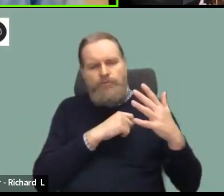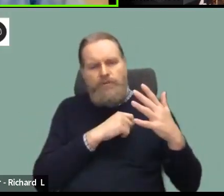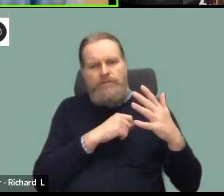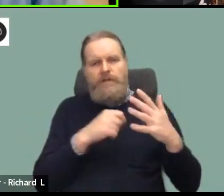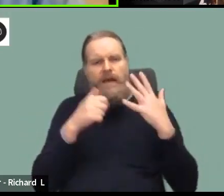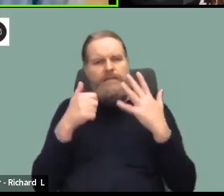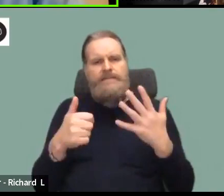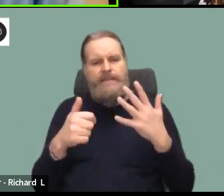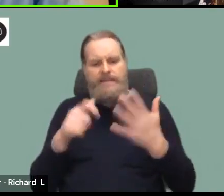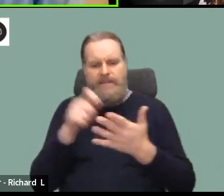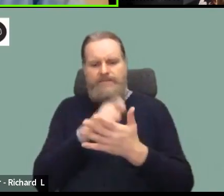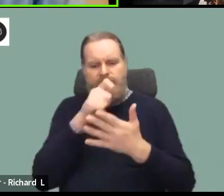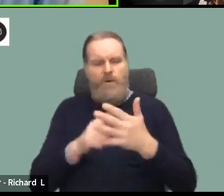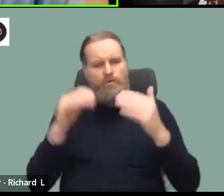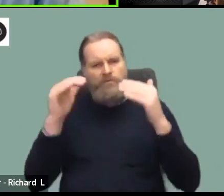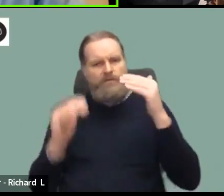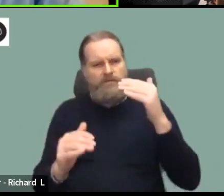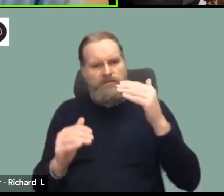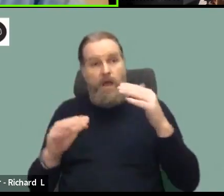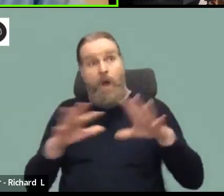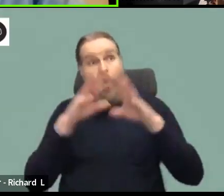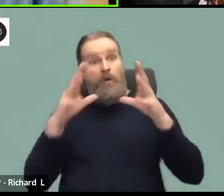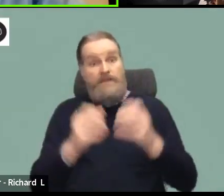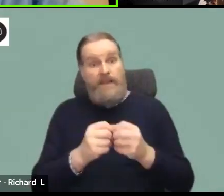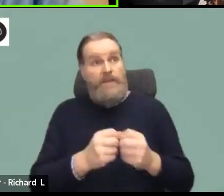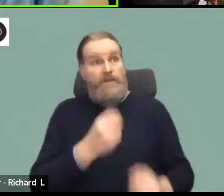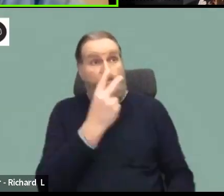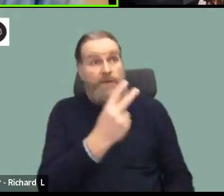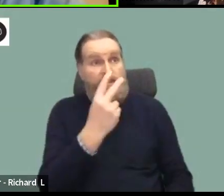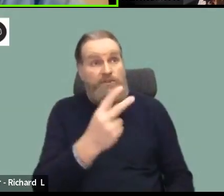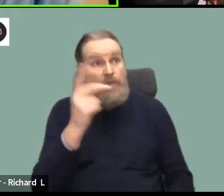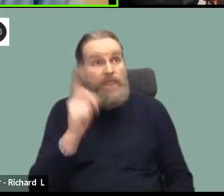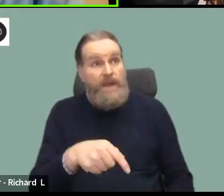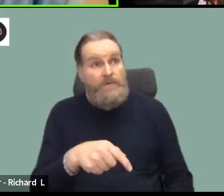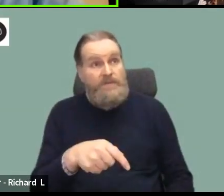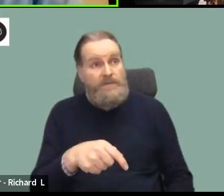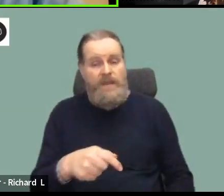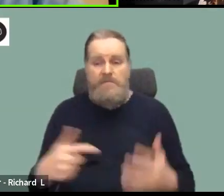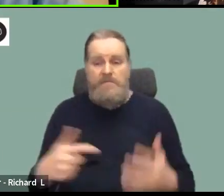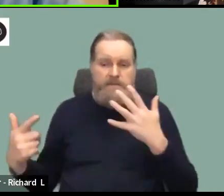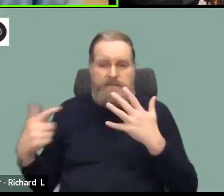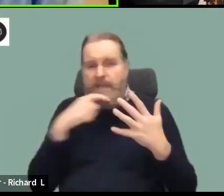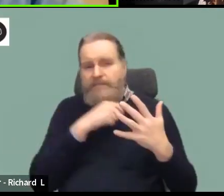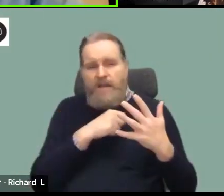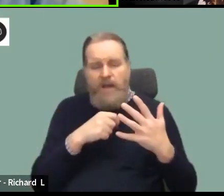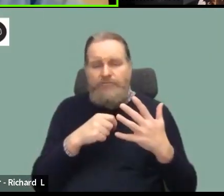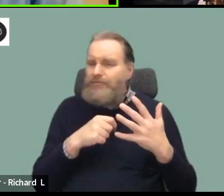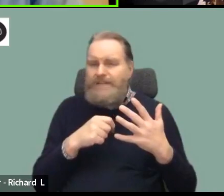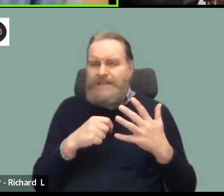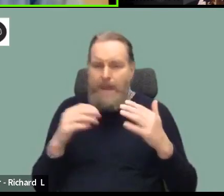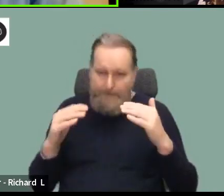think. f a member f a membership have over 22 f a membership have over 22,000, was very close.